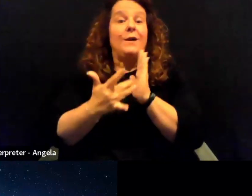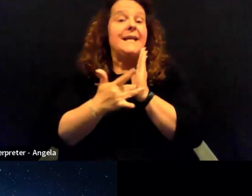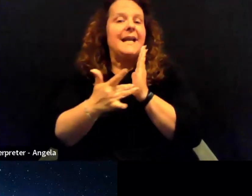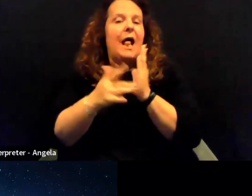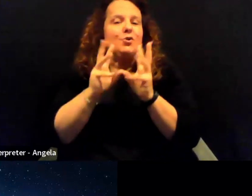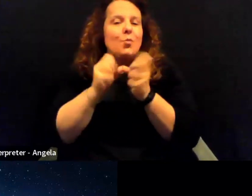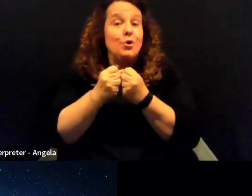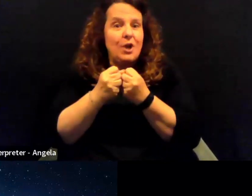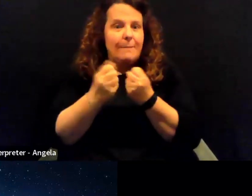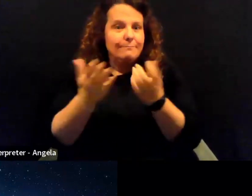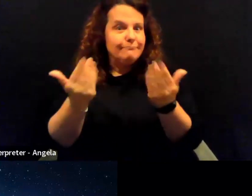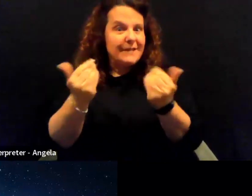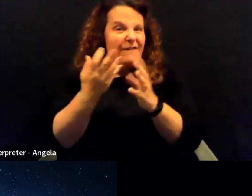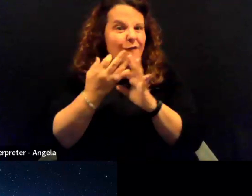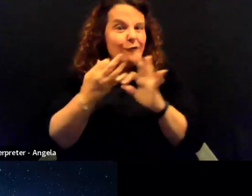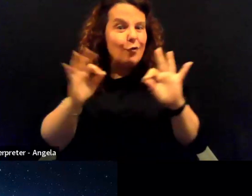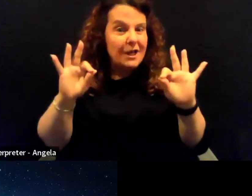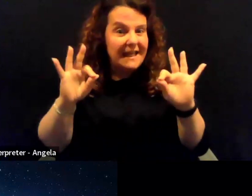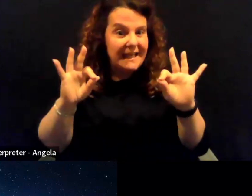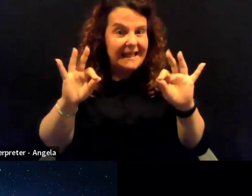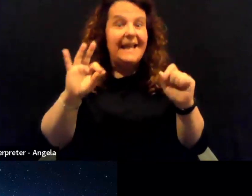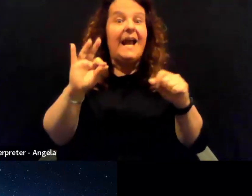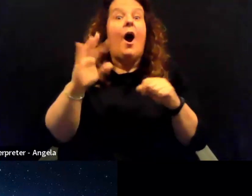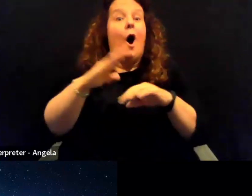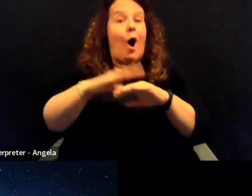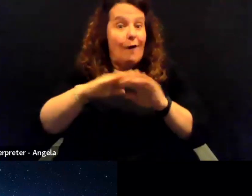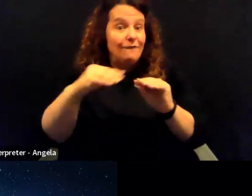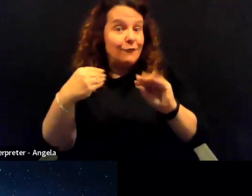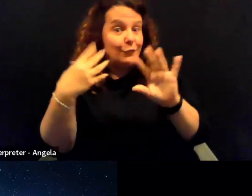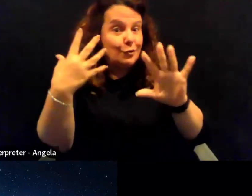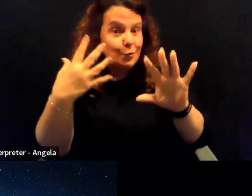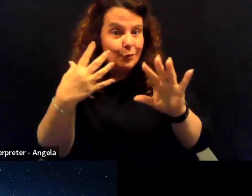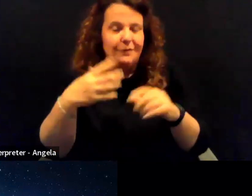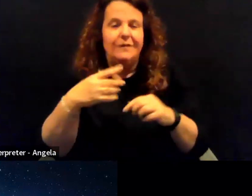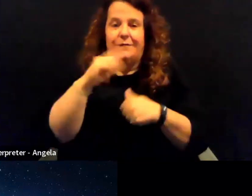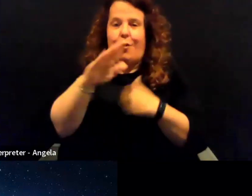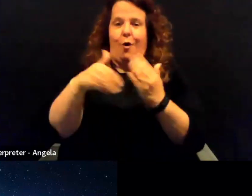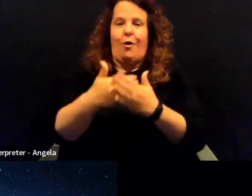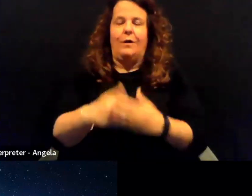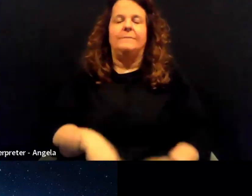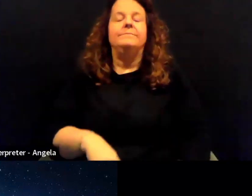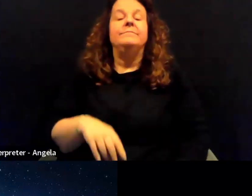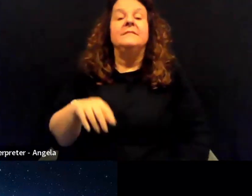are free, often virtual, and open to everybody. But the Dimensions Lab is a place where blind and